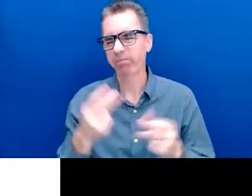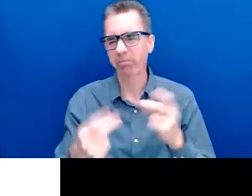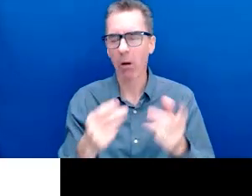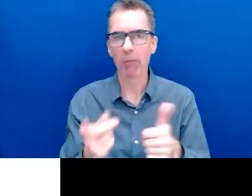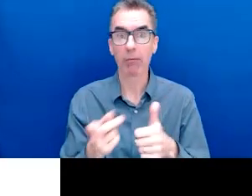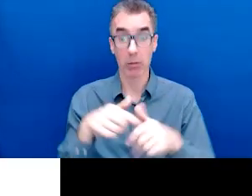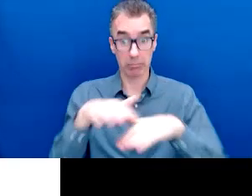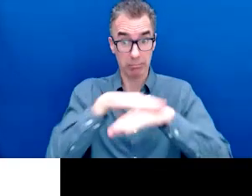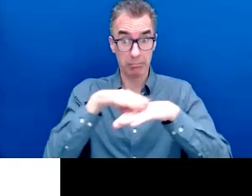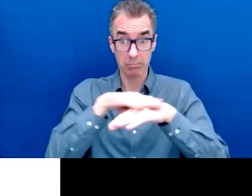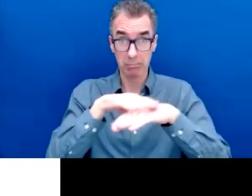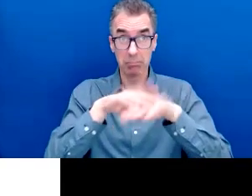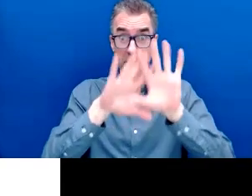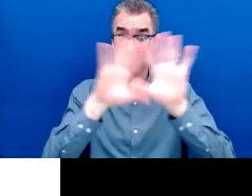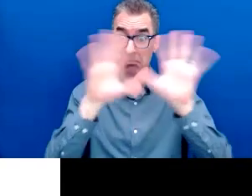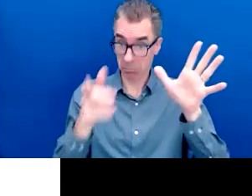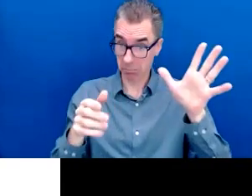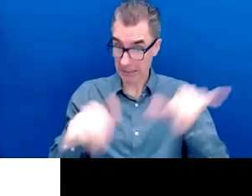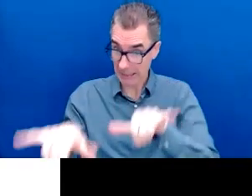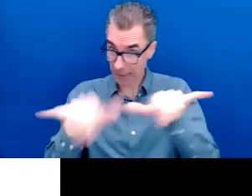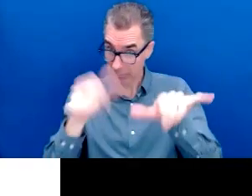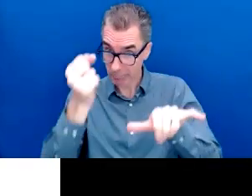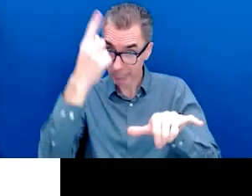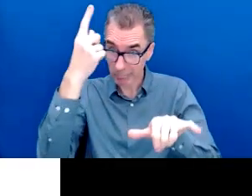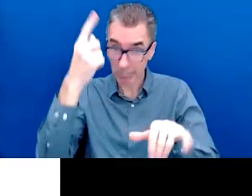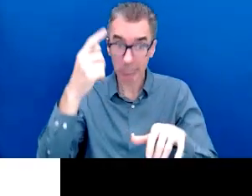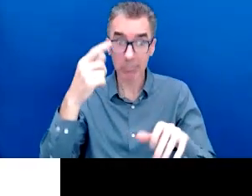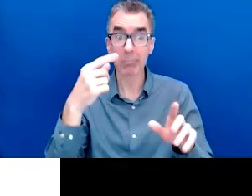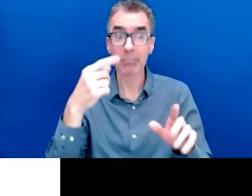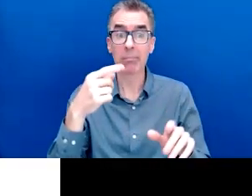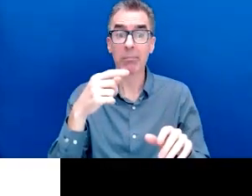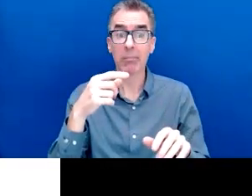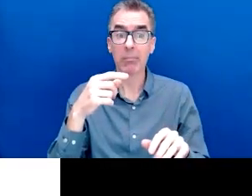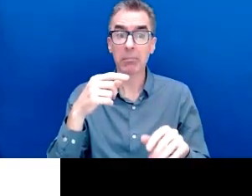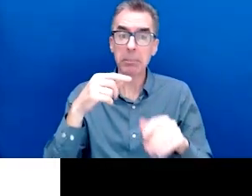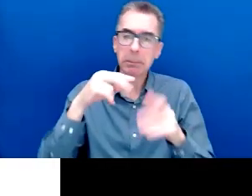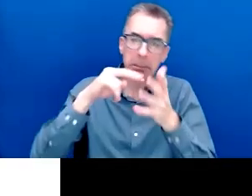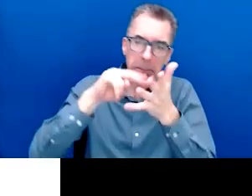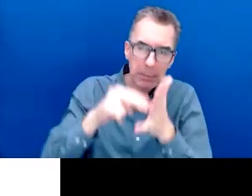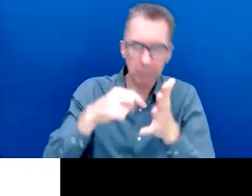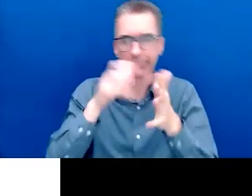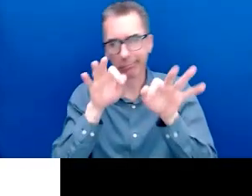everyone has kind of a base definition of, of these things that we're going to be bringing up.